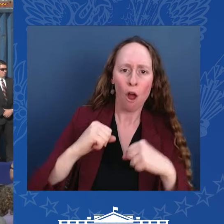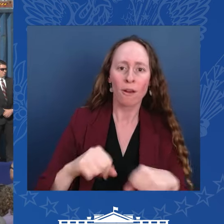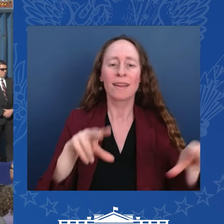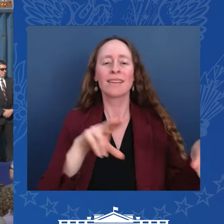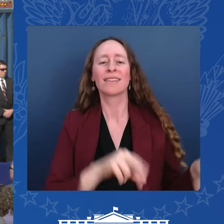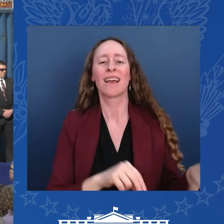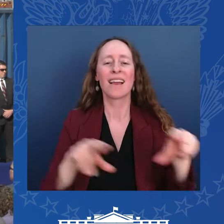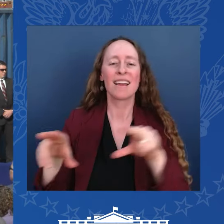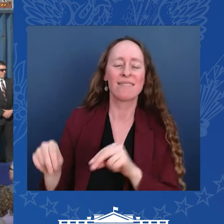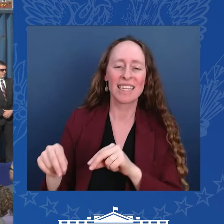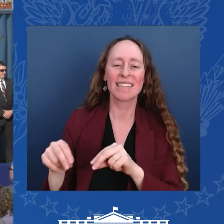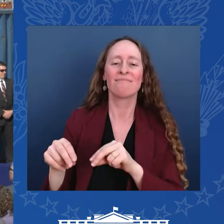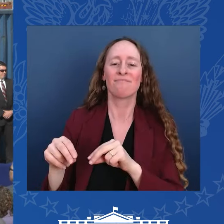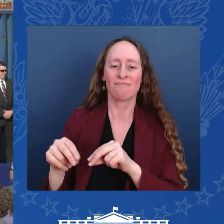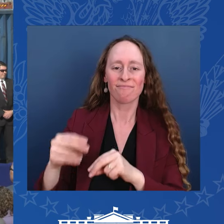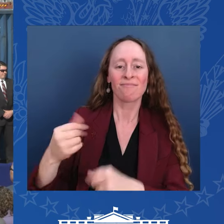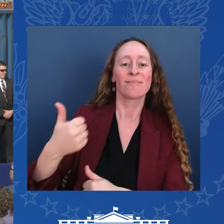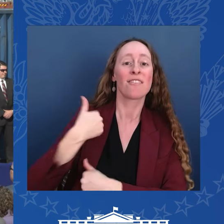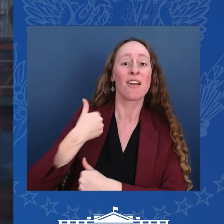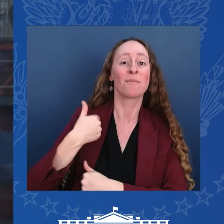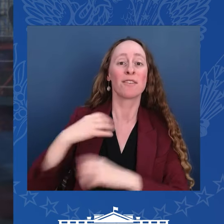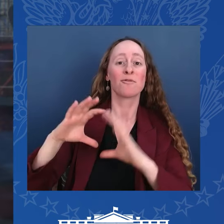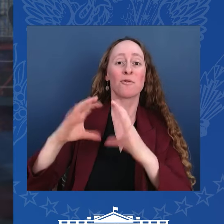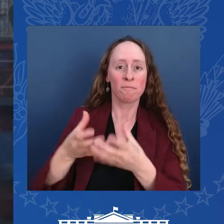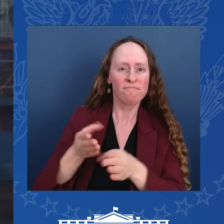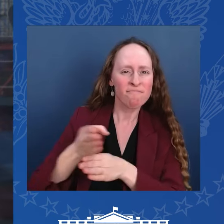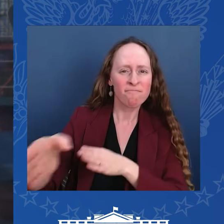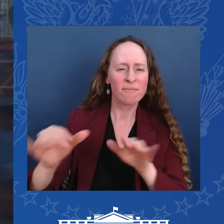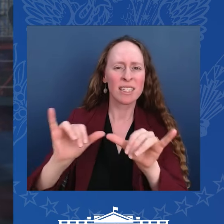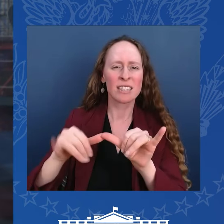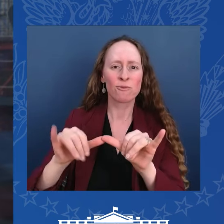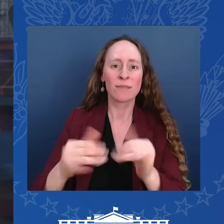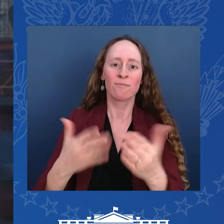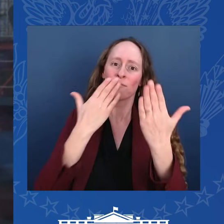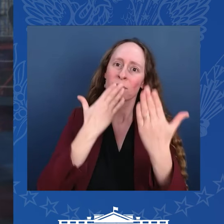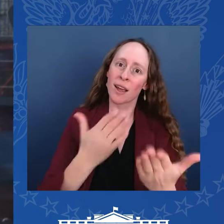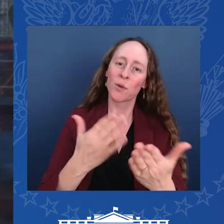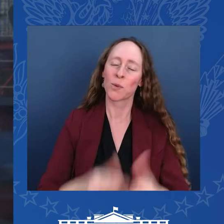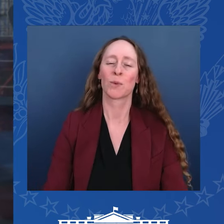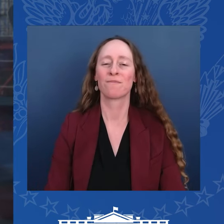50,000 tons. Some thought the shipping channel would be blocked for six months or more.